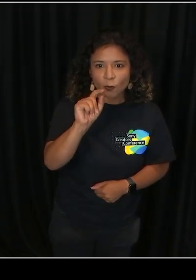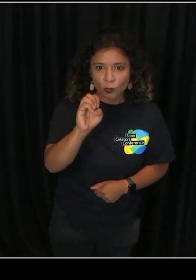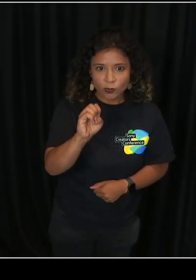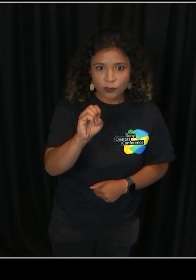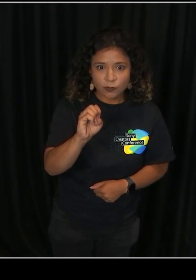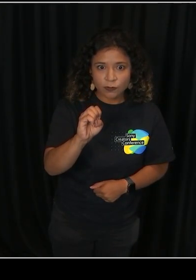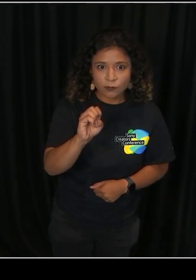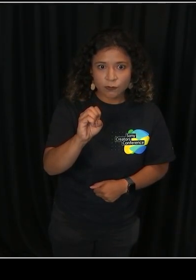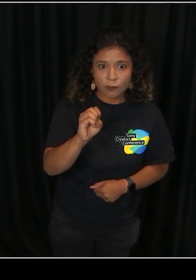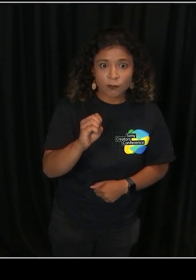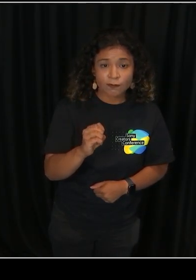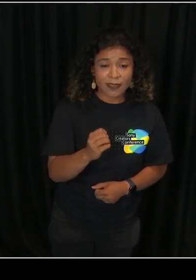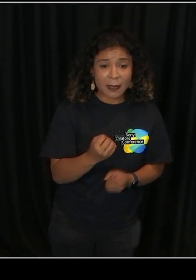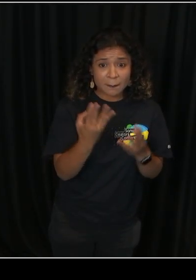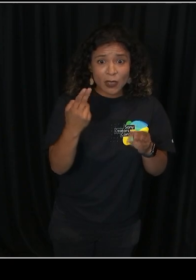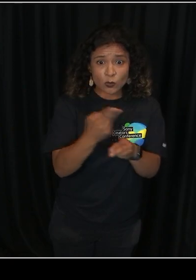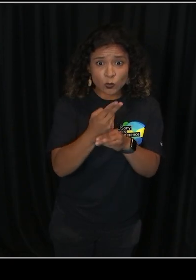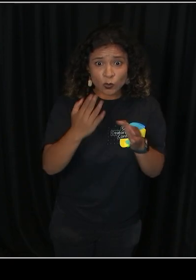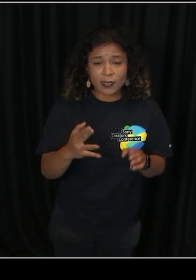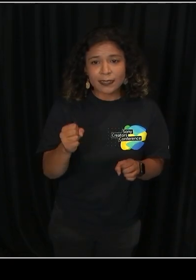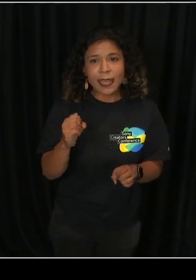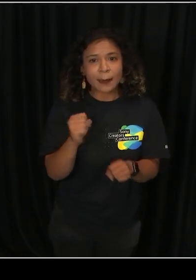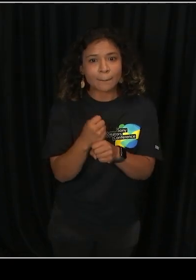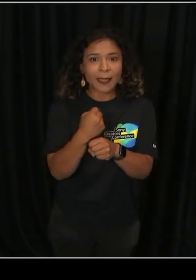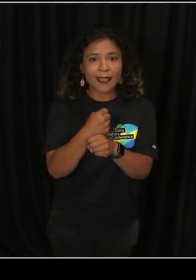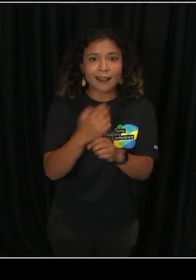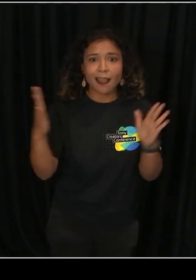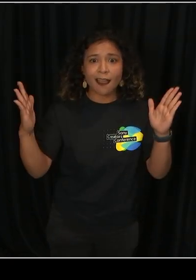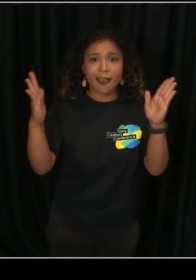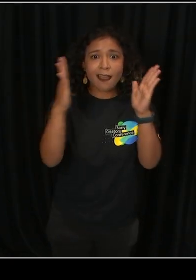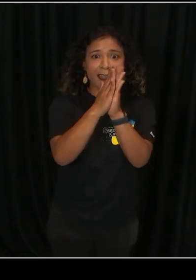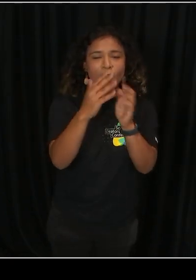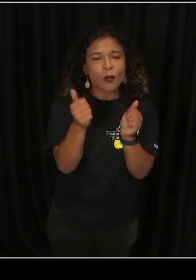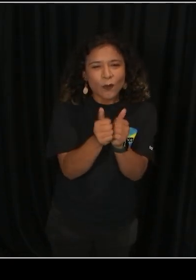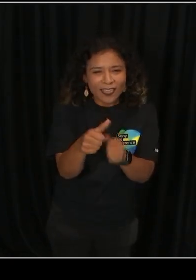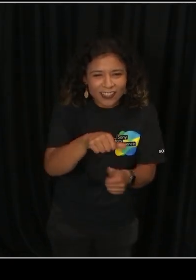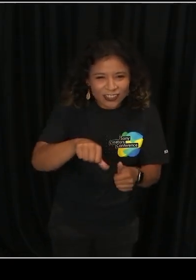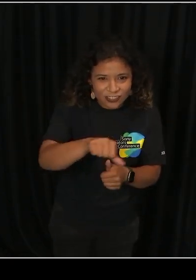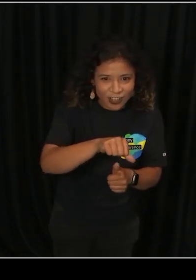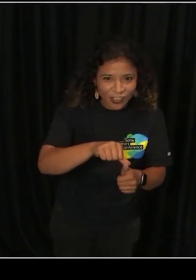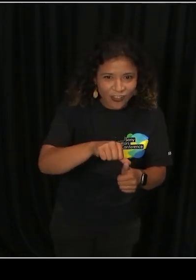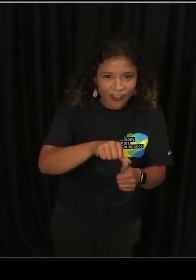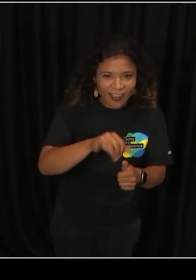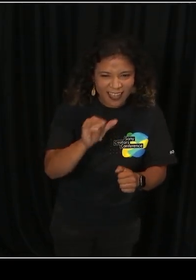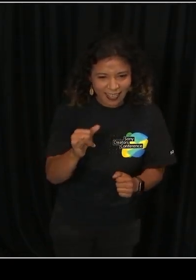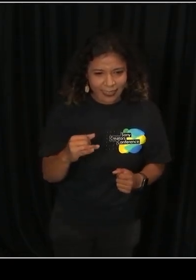can make high five with each other. This kind of experience might be fascinating for the users.